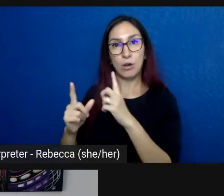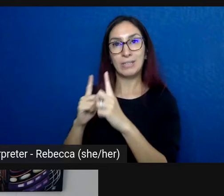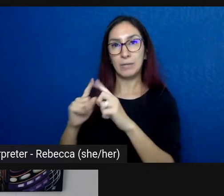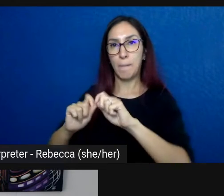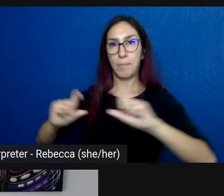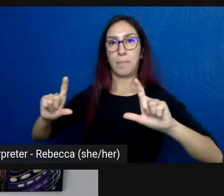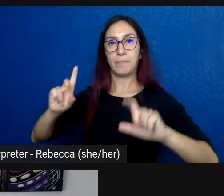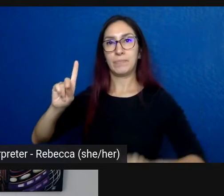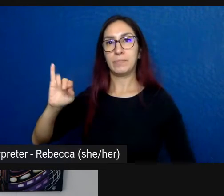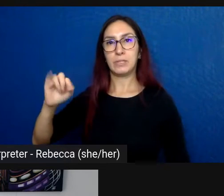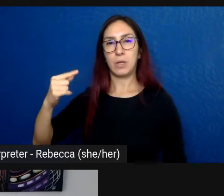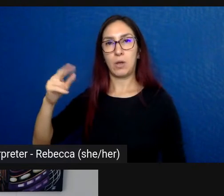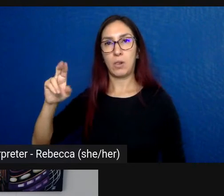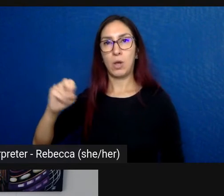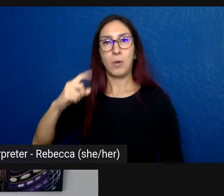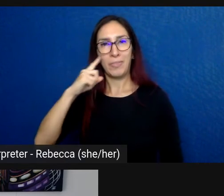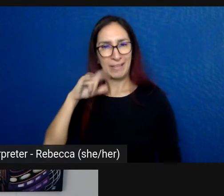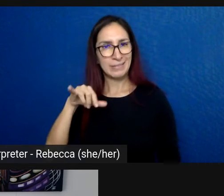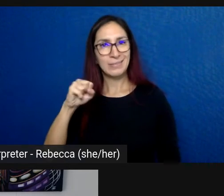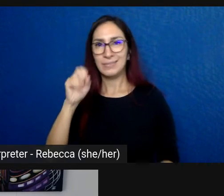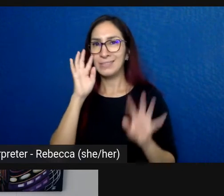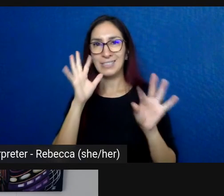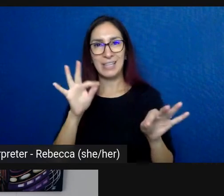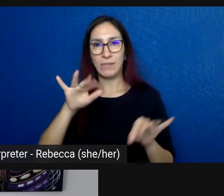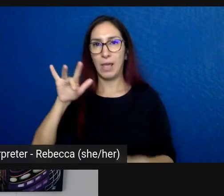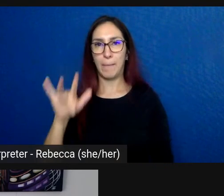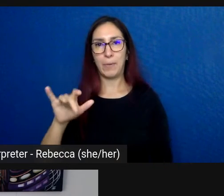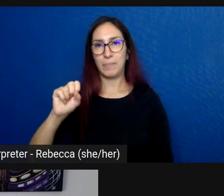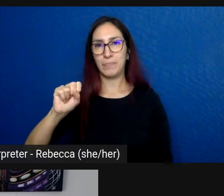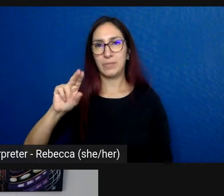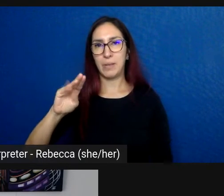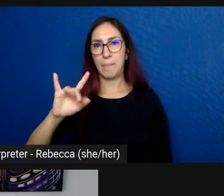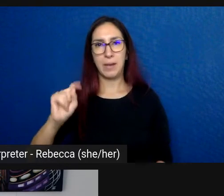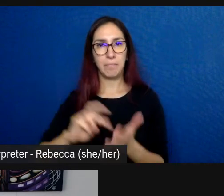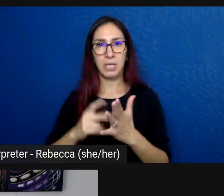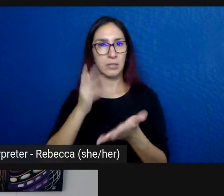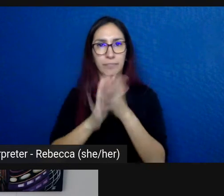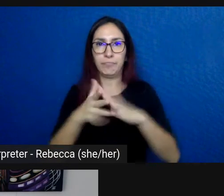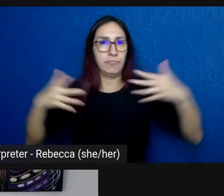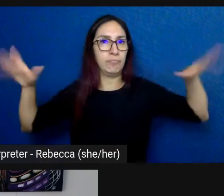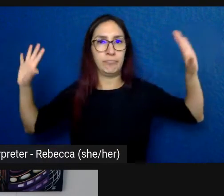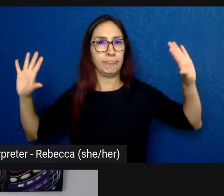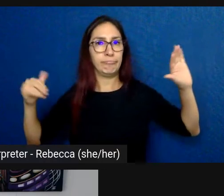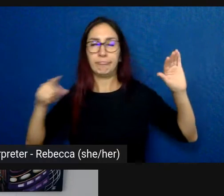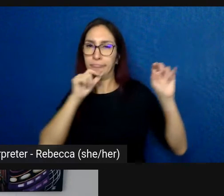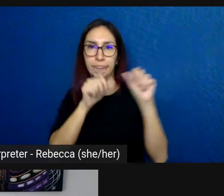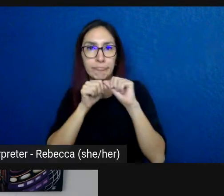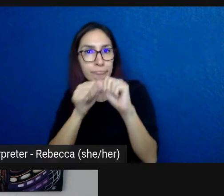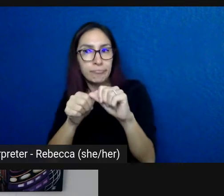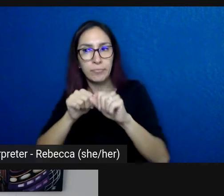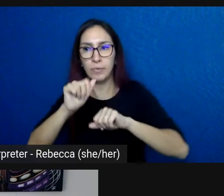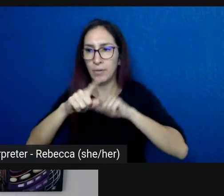I would think yes, definitely. The submit button would be a great tab stop there.